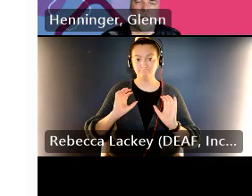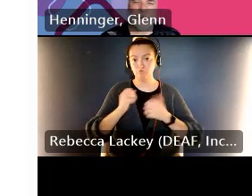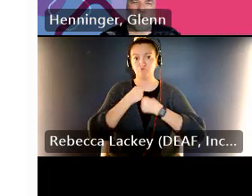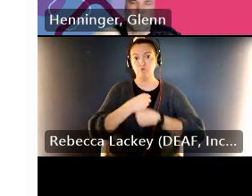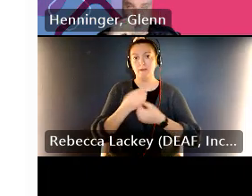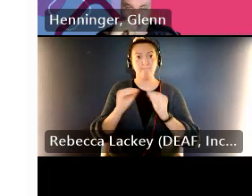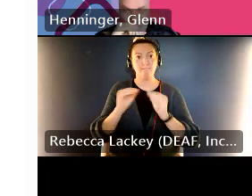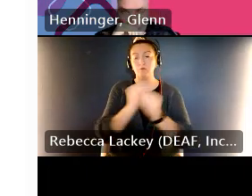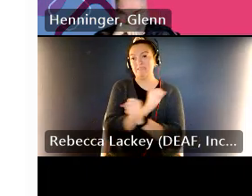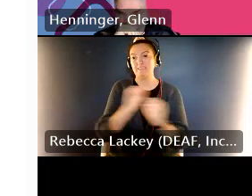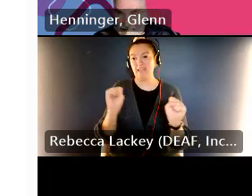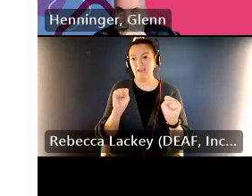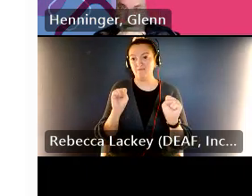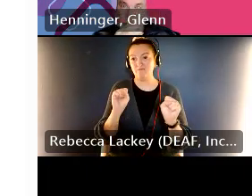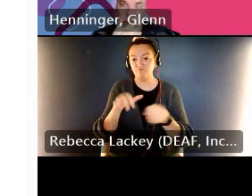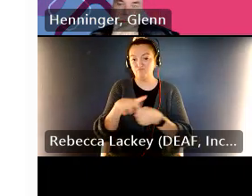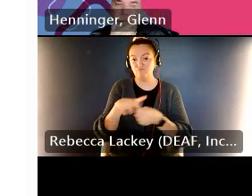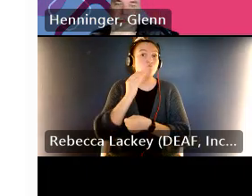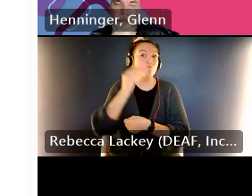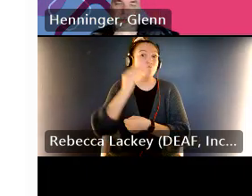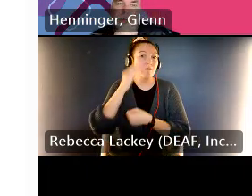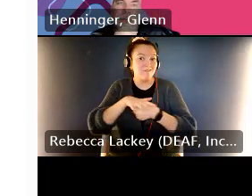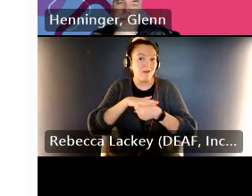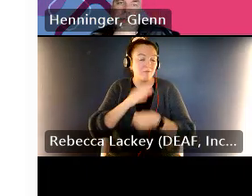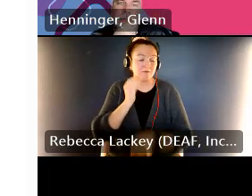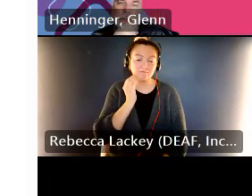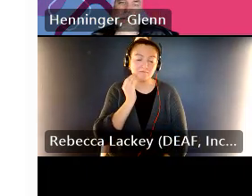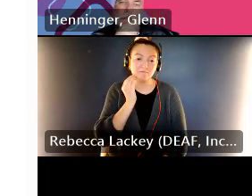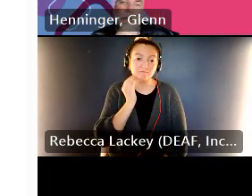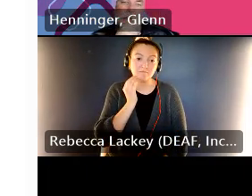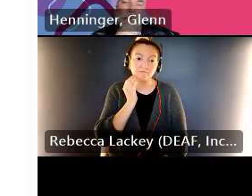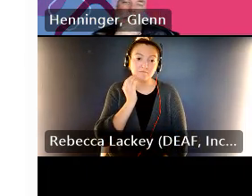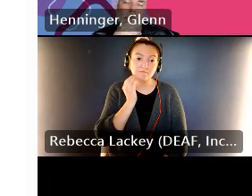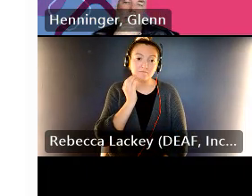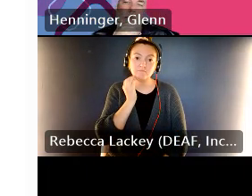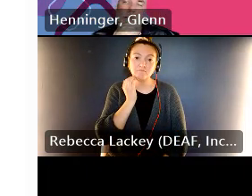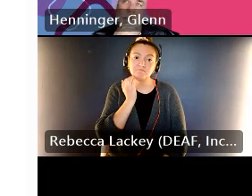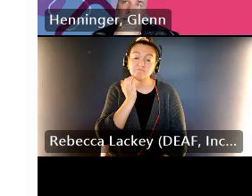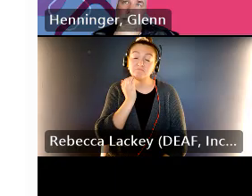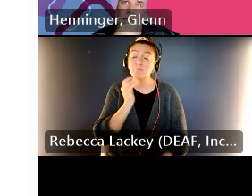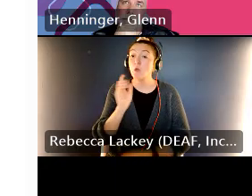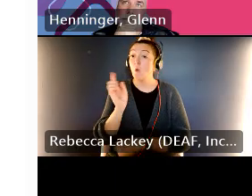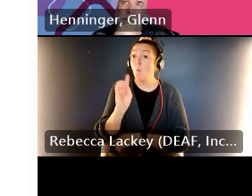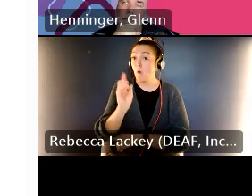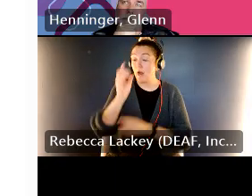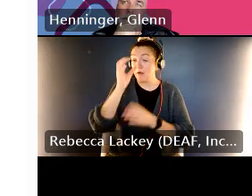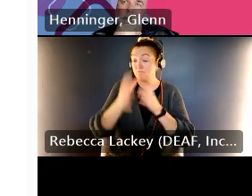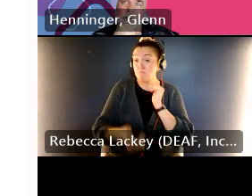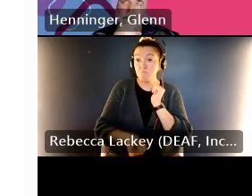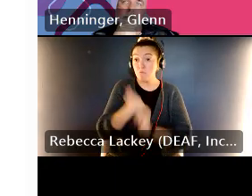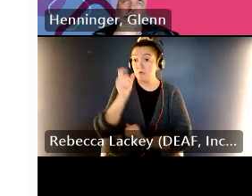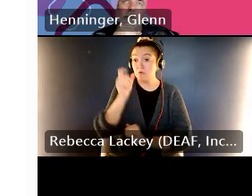residential environment. So to determine where the speed humps are most needed,